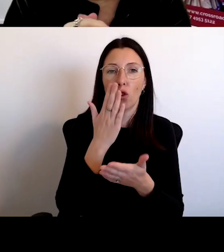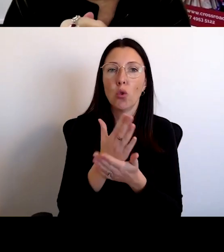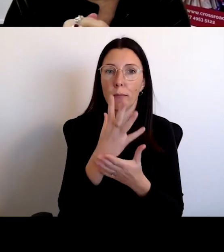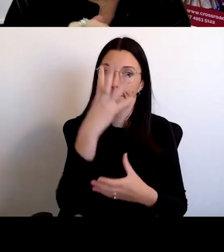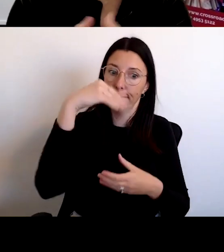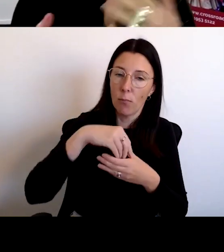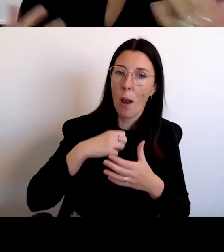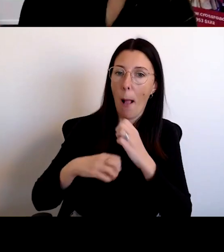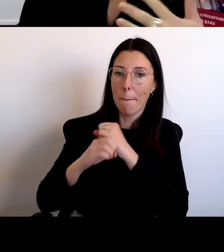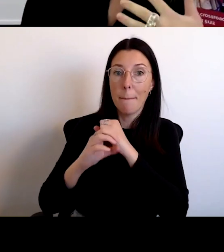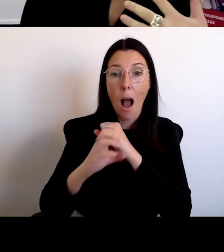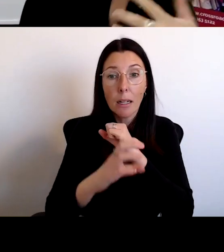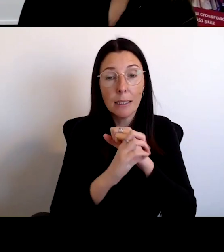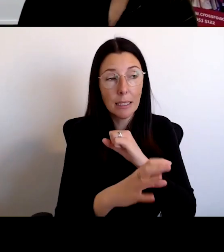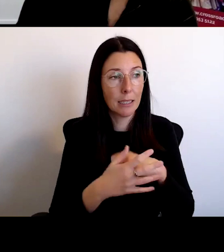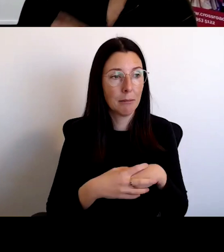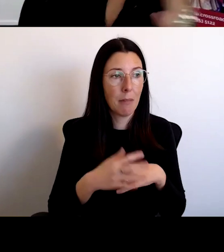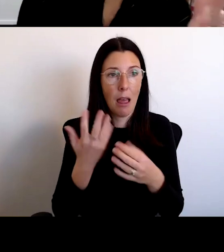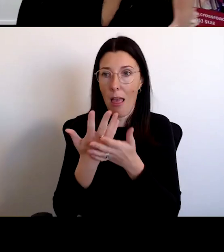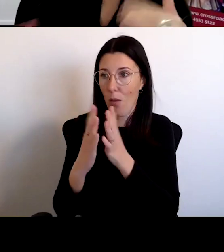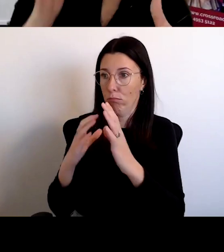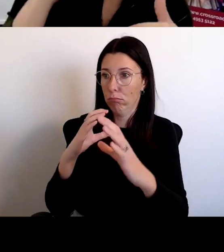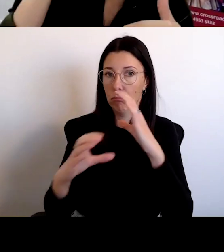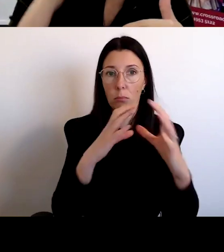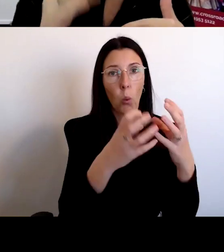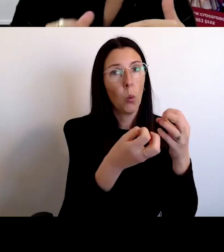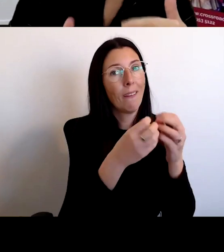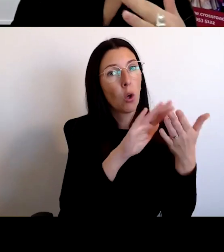in the way that we talk to the community, in all of our collateral.